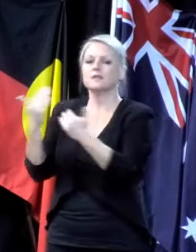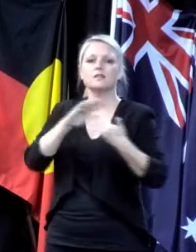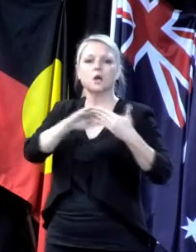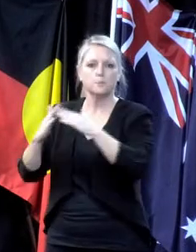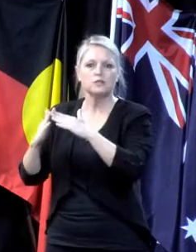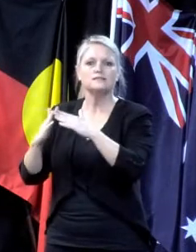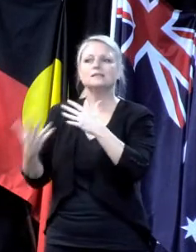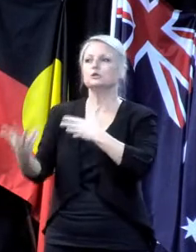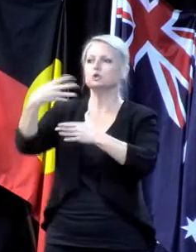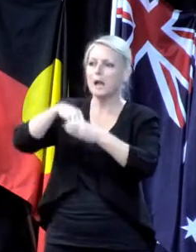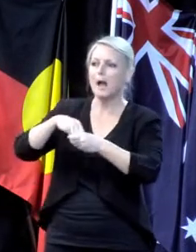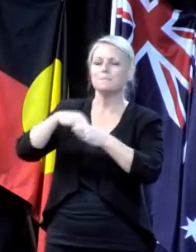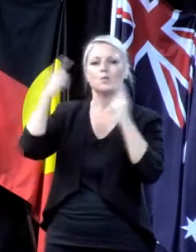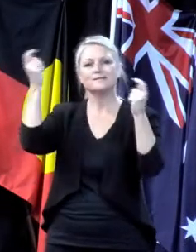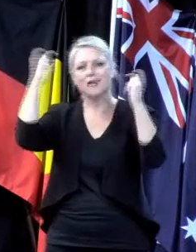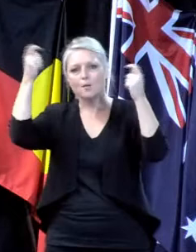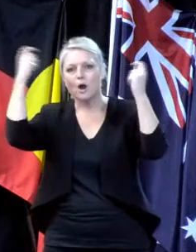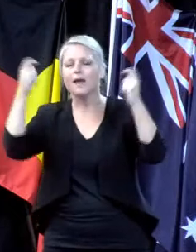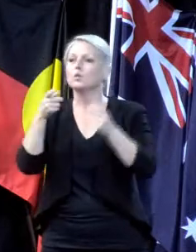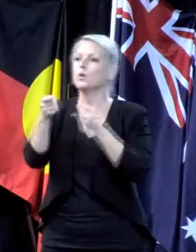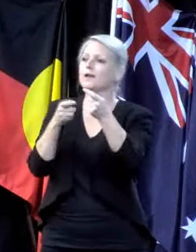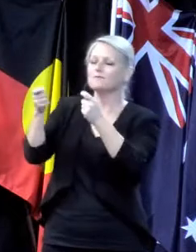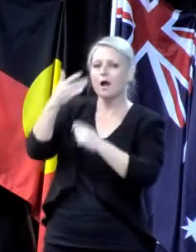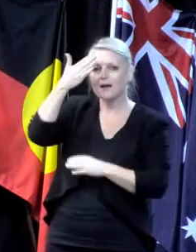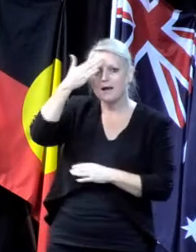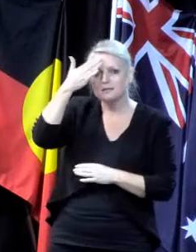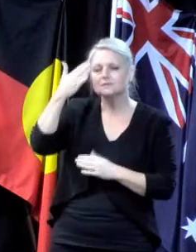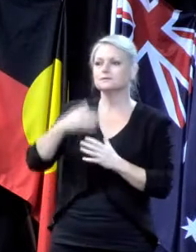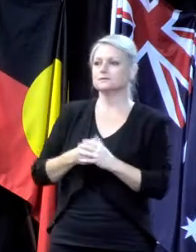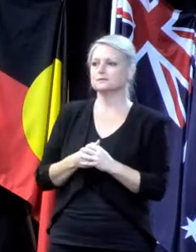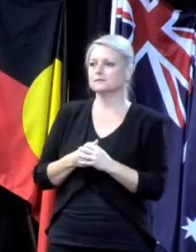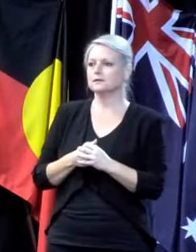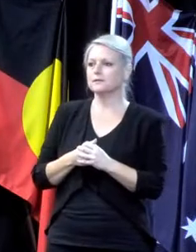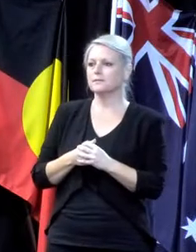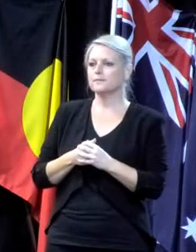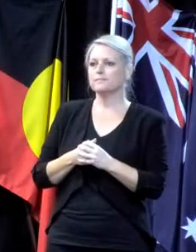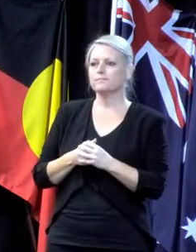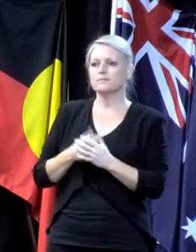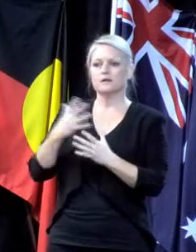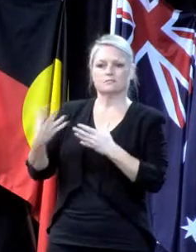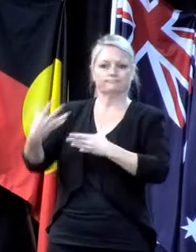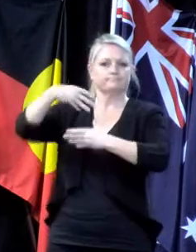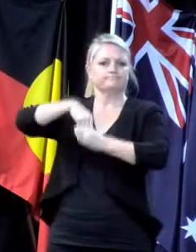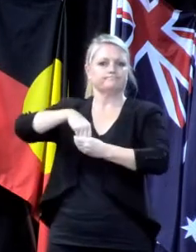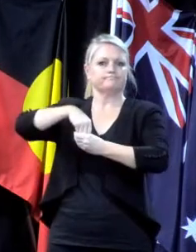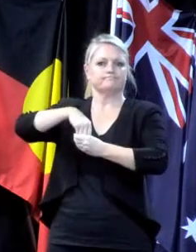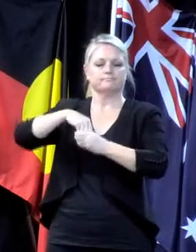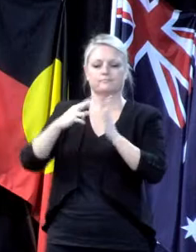And we invite elders who we - to be part of our NAIDOC celebrations,